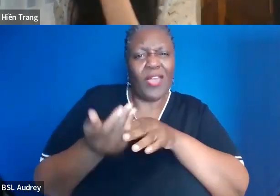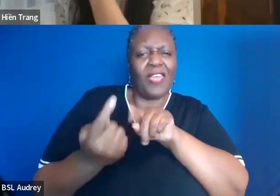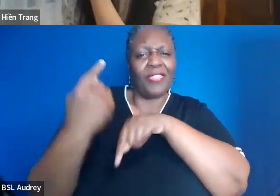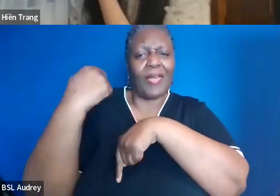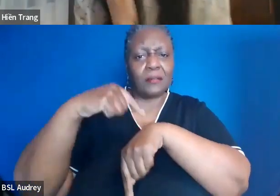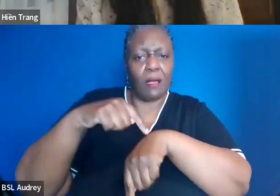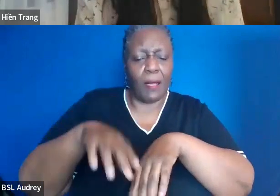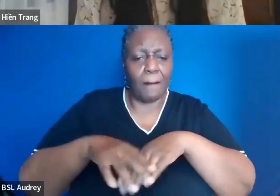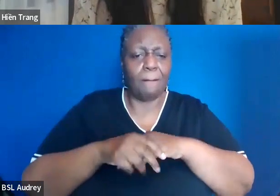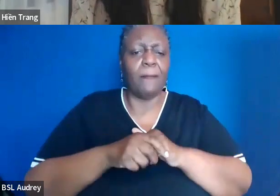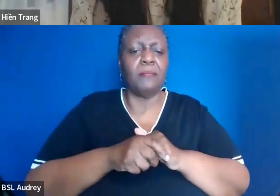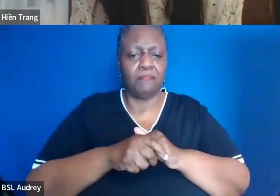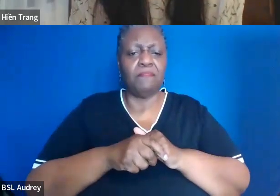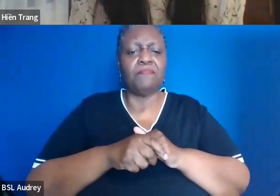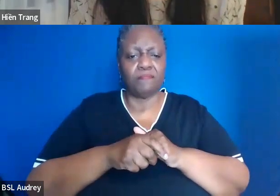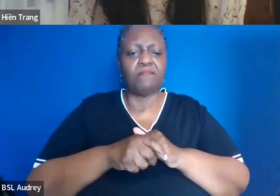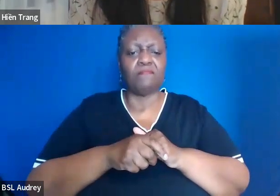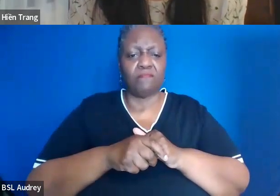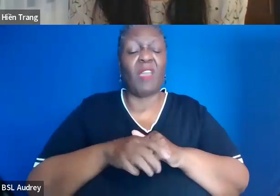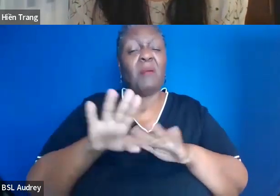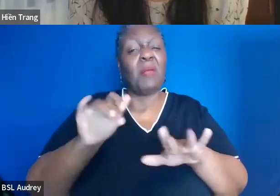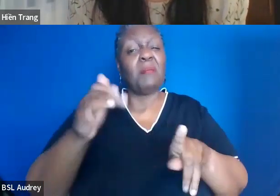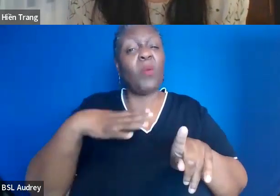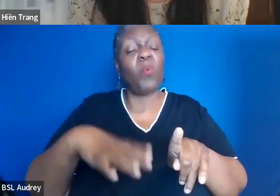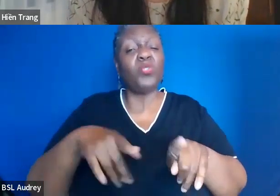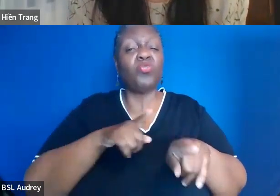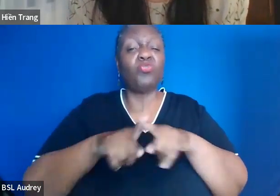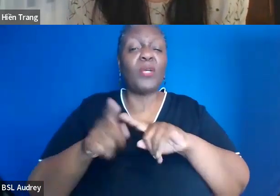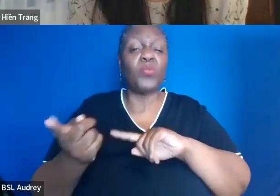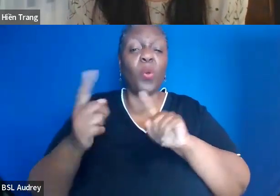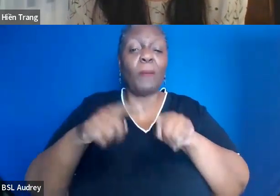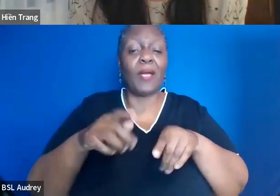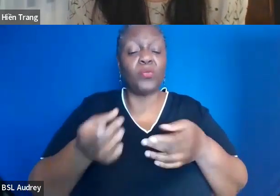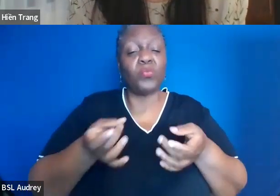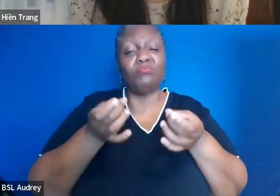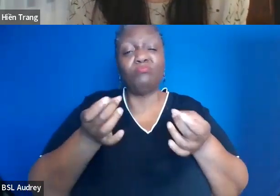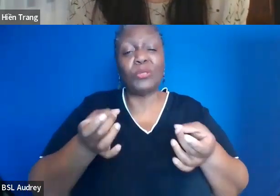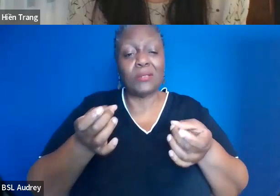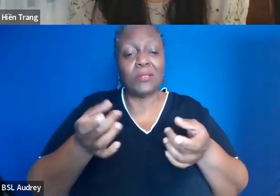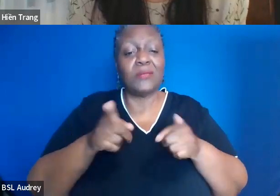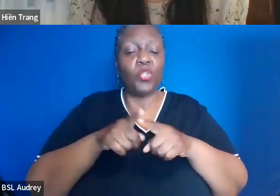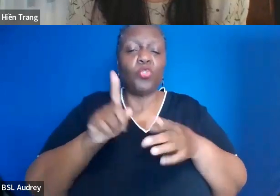um it's a an intent to return to just the practice and not so much of the rights and rituals